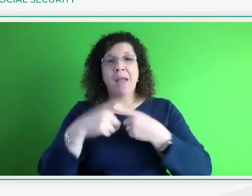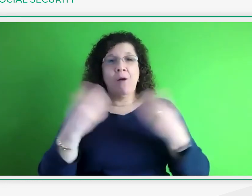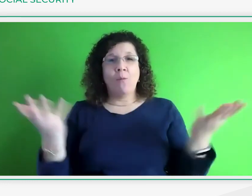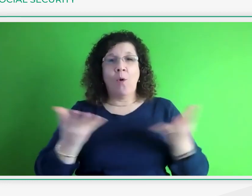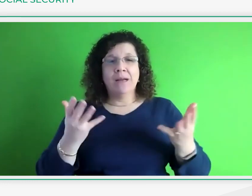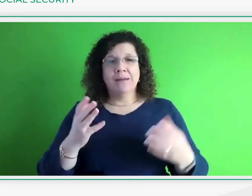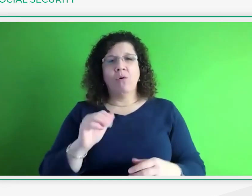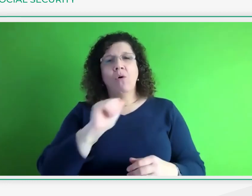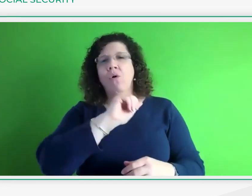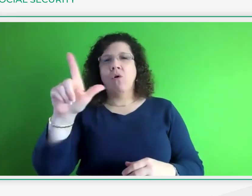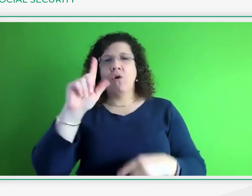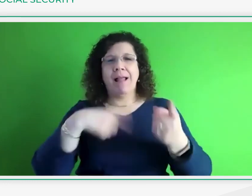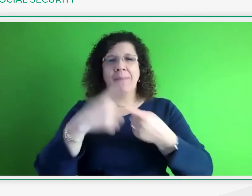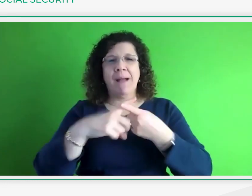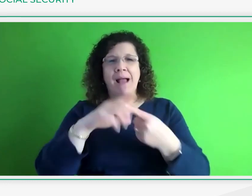We're going to talk about Medicare.